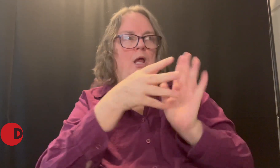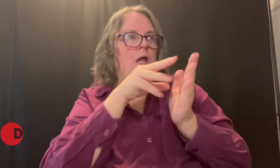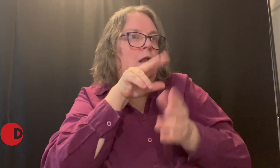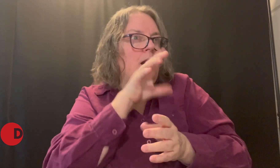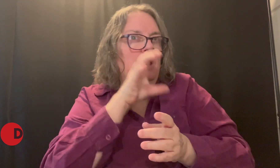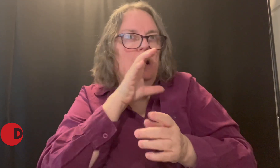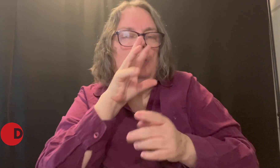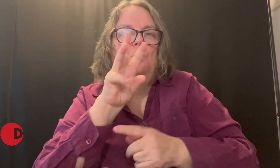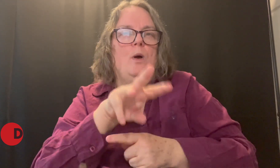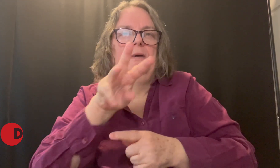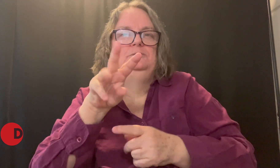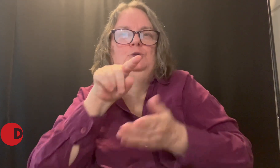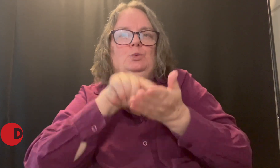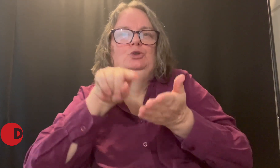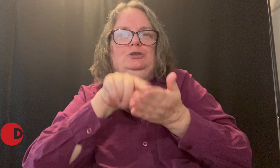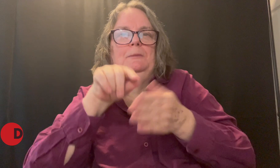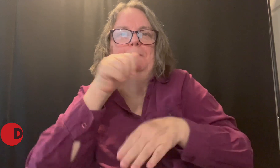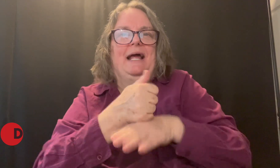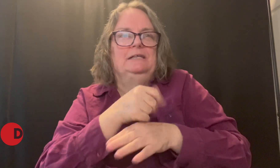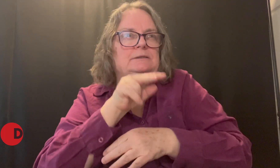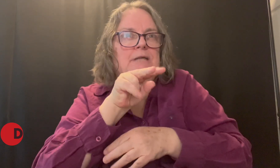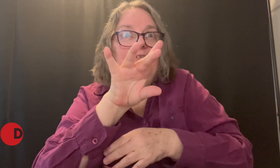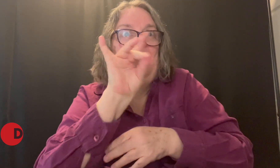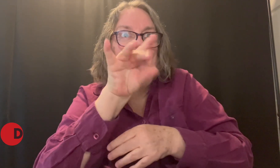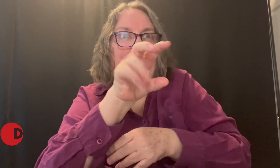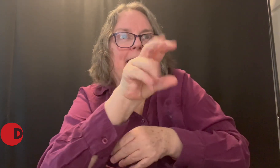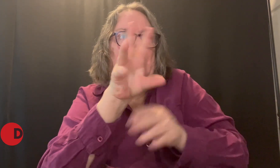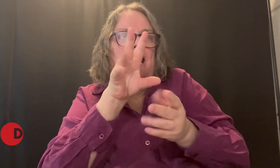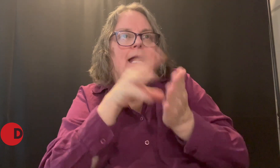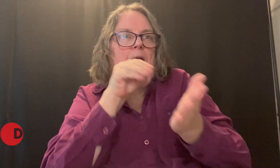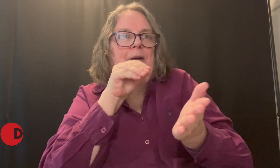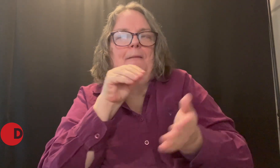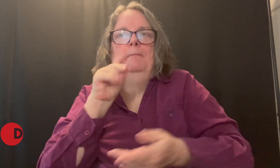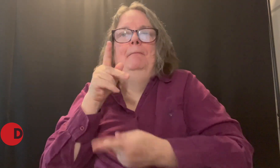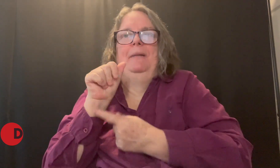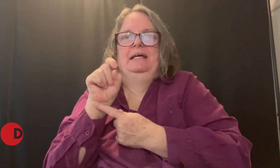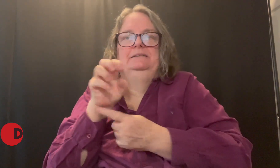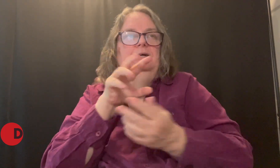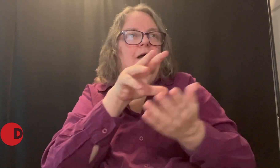I told them they were obviously researching websites,